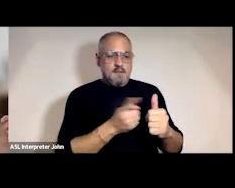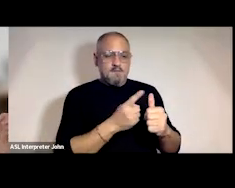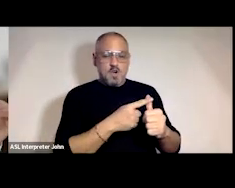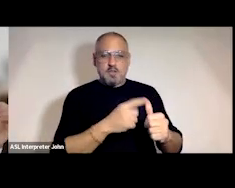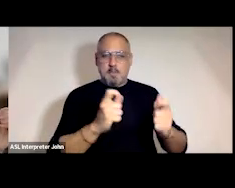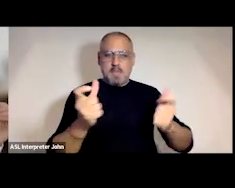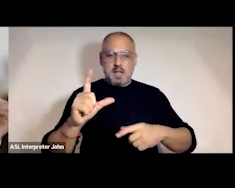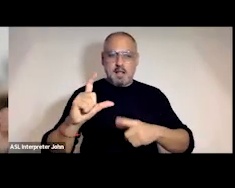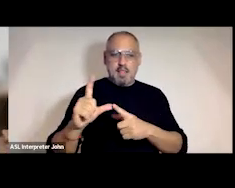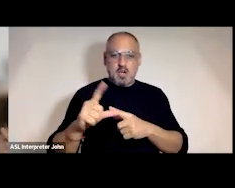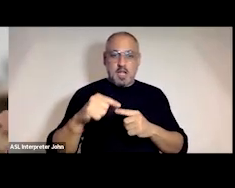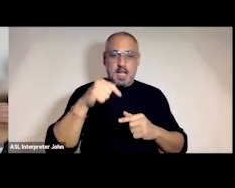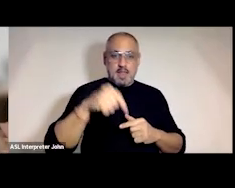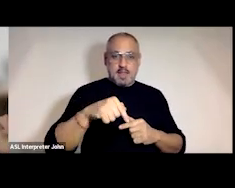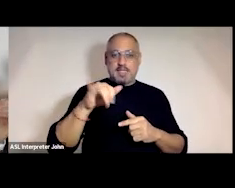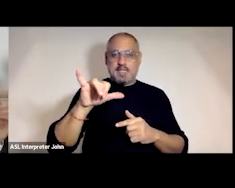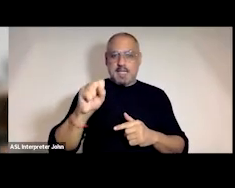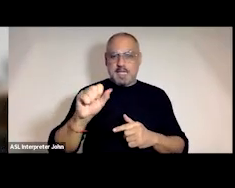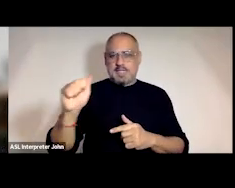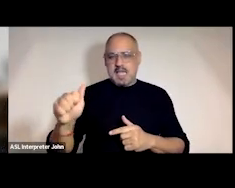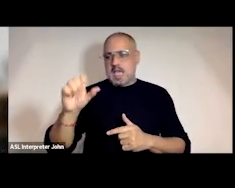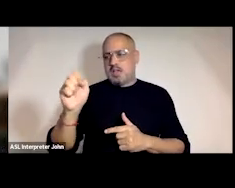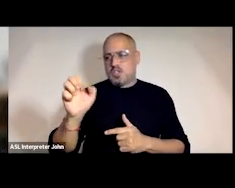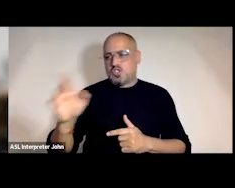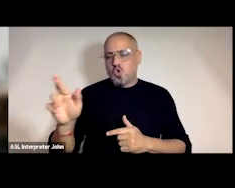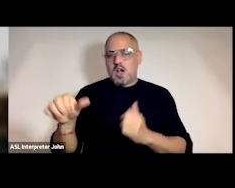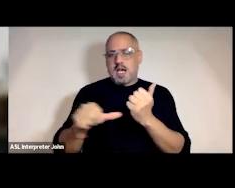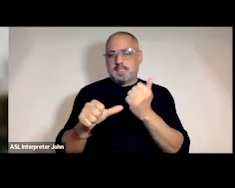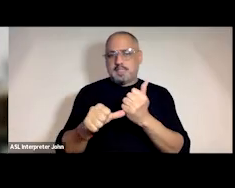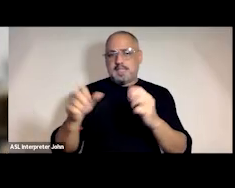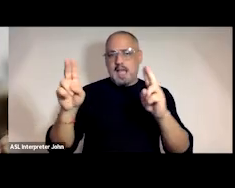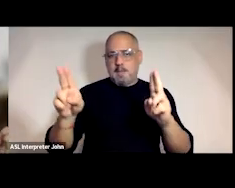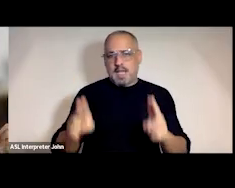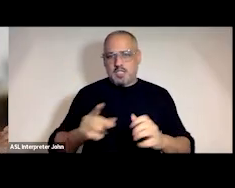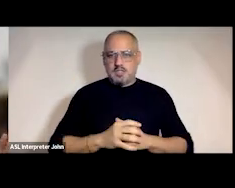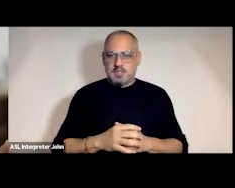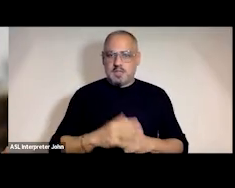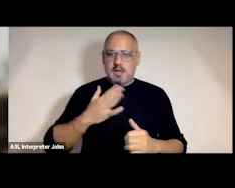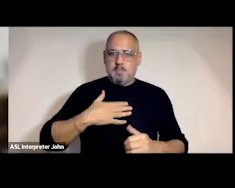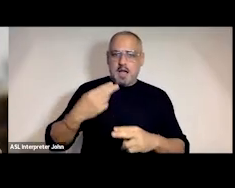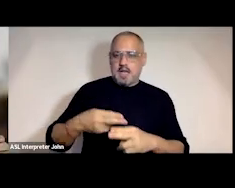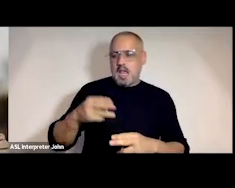is this is a SOAR-assisted application. My name is Amanda Starkey,